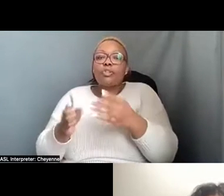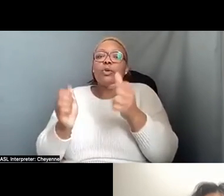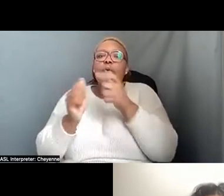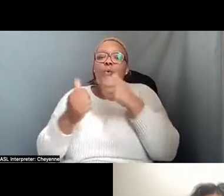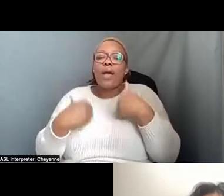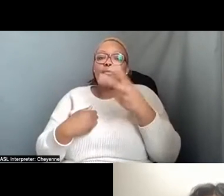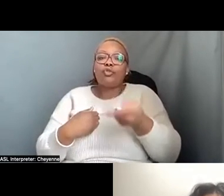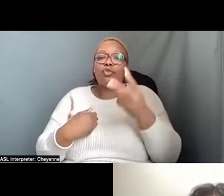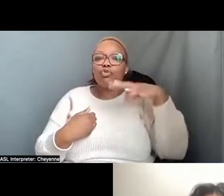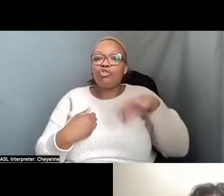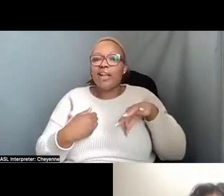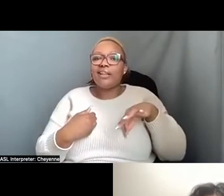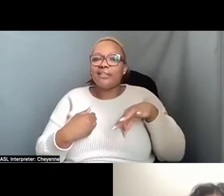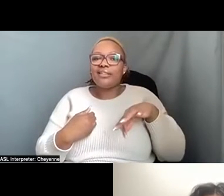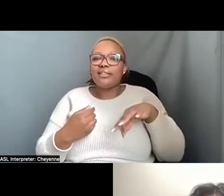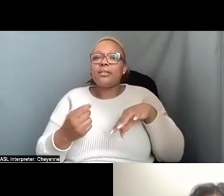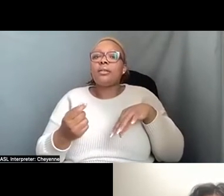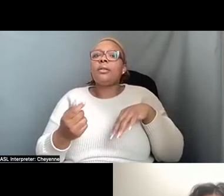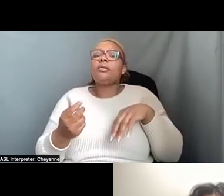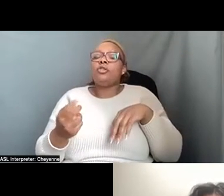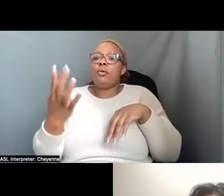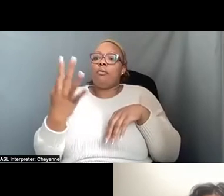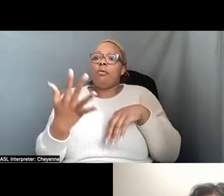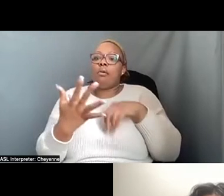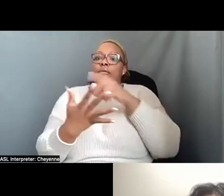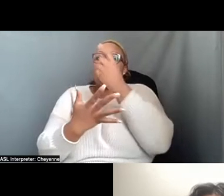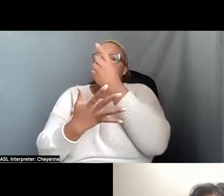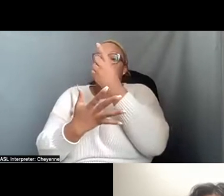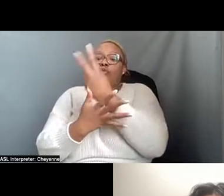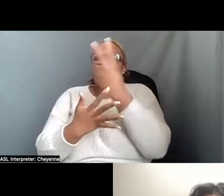docuseries that doesn't count. If you think you don't --